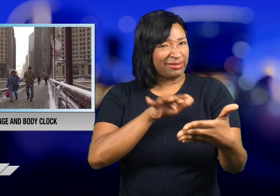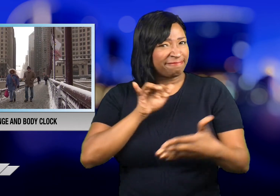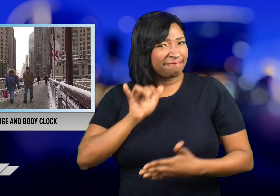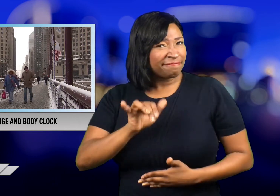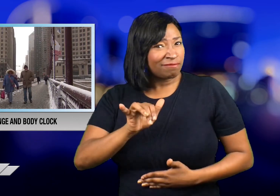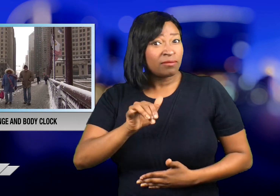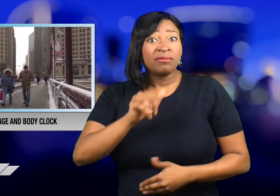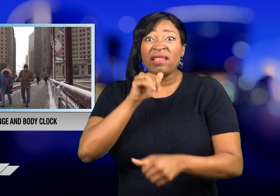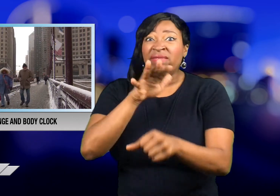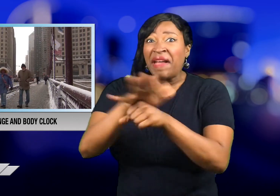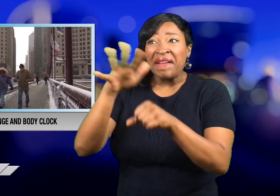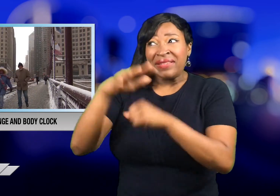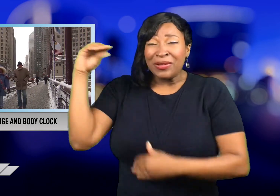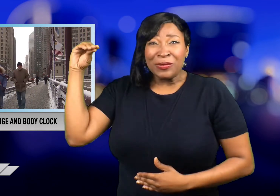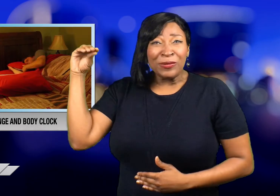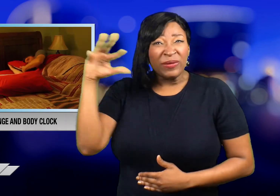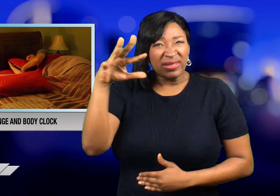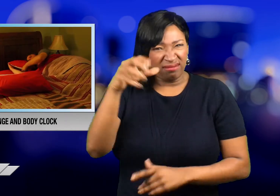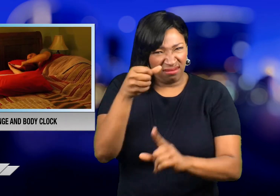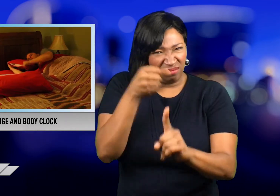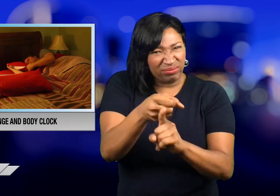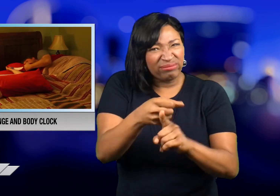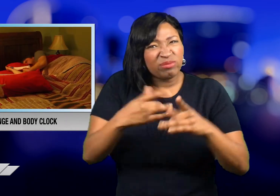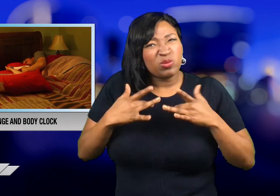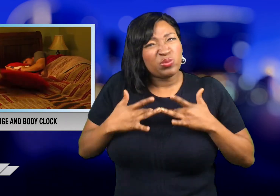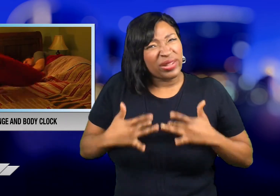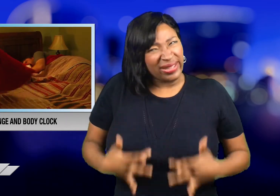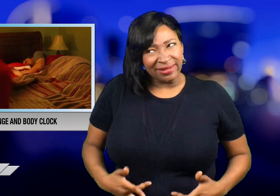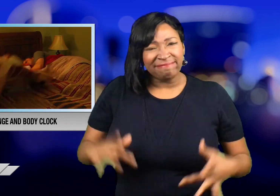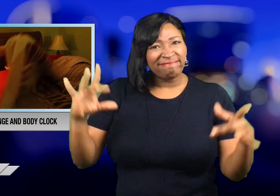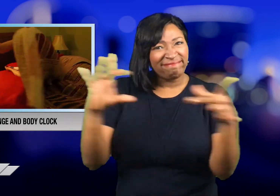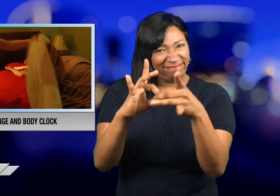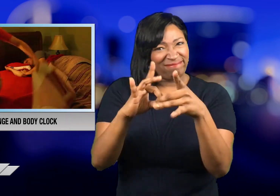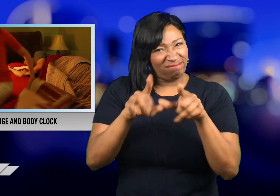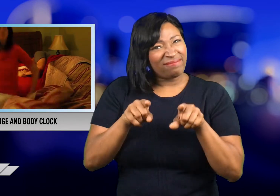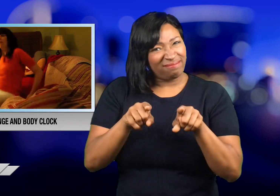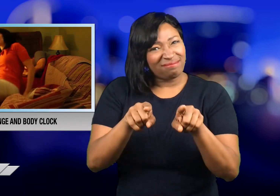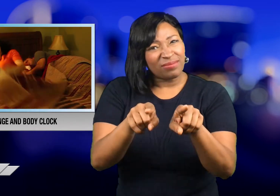linked the lack of light to depression.